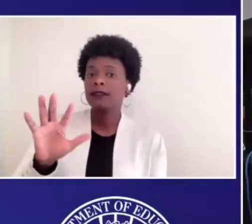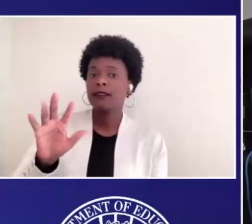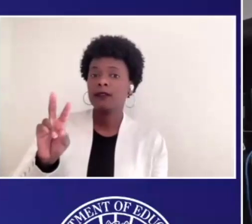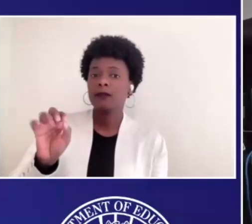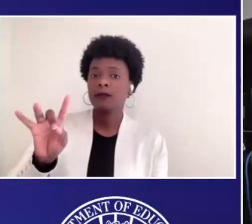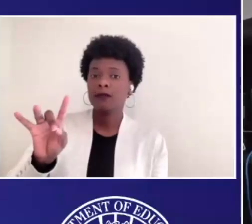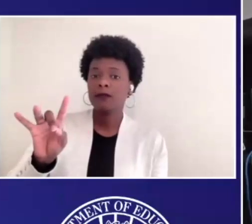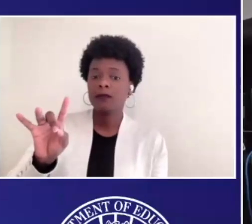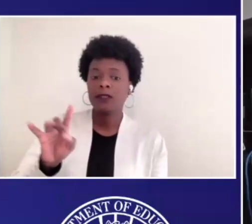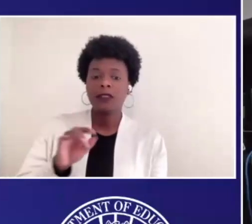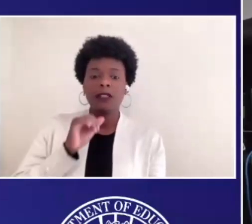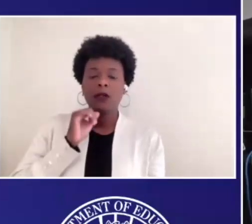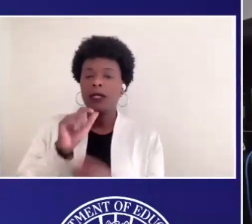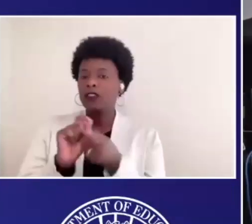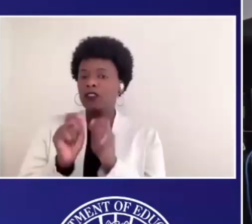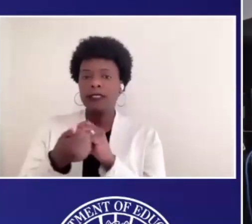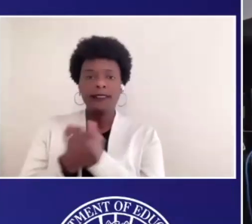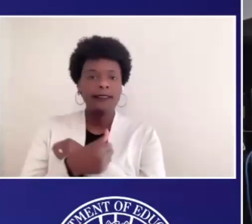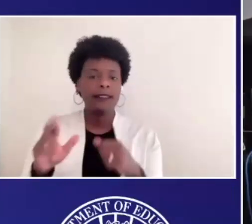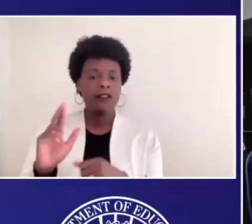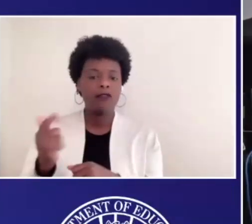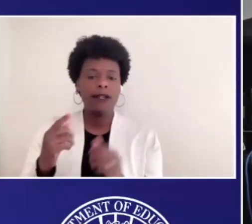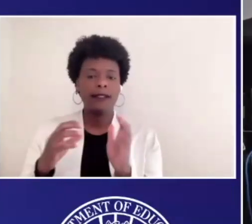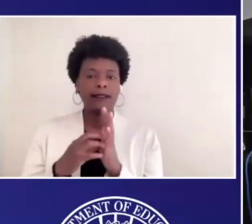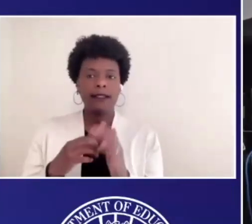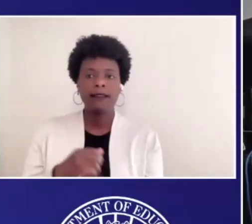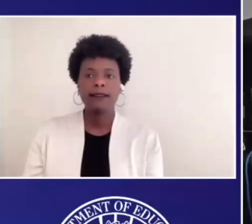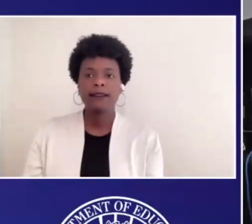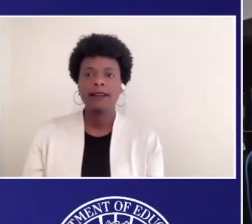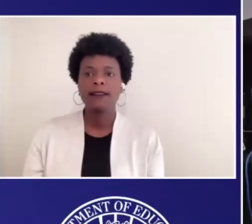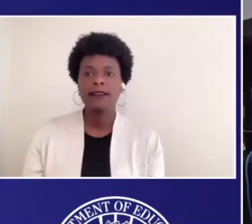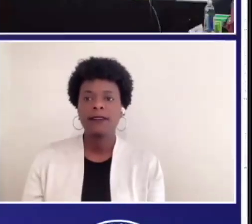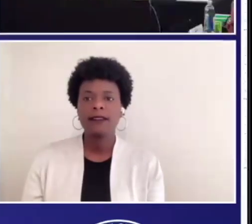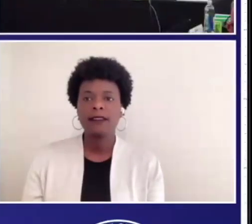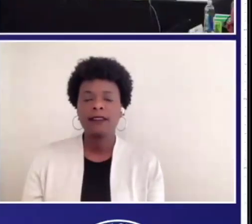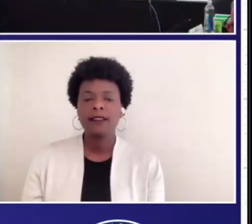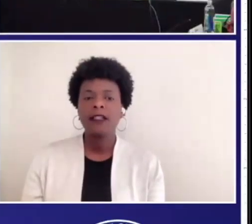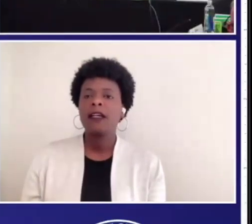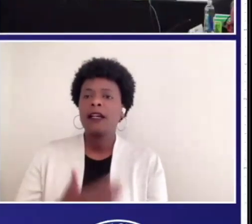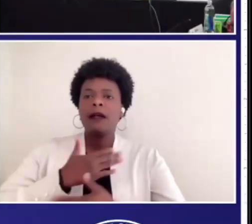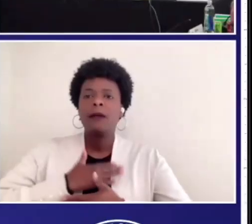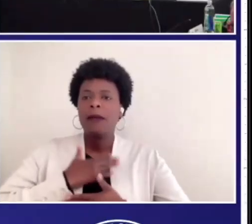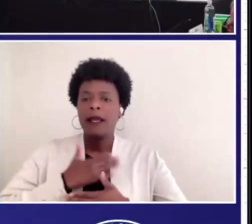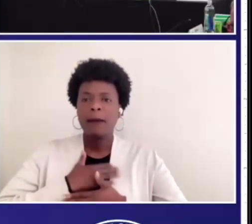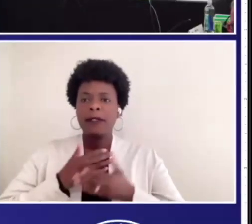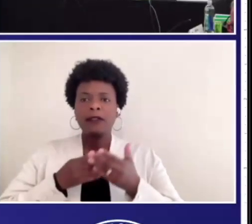We have not changed any reg text, so this was another one. I'm happy to go through and reread them all